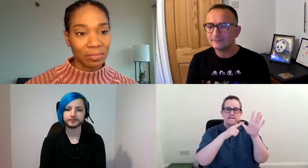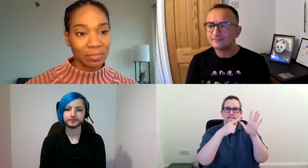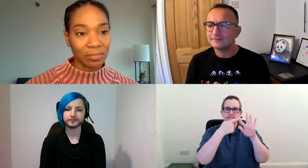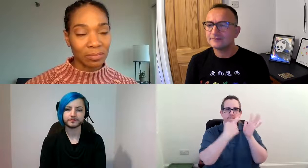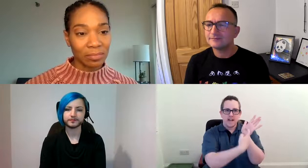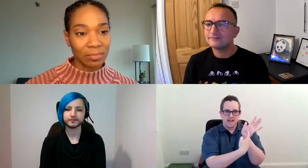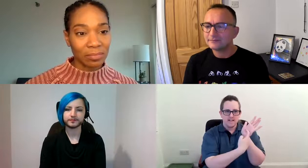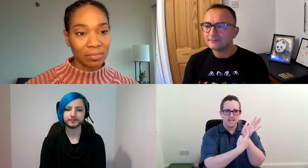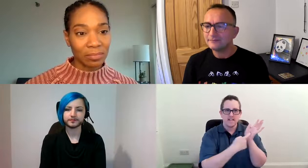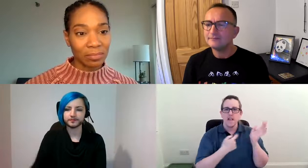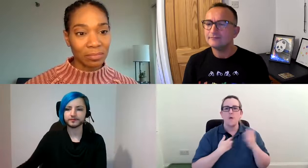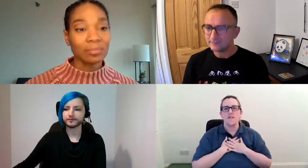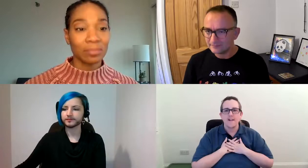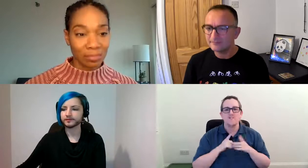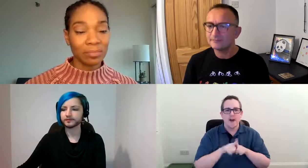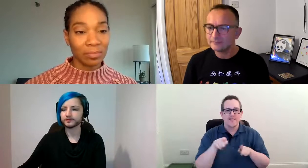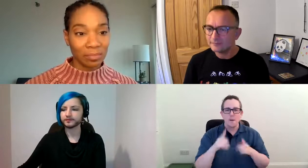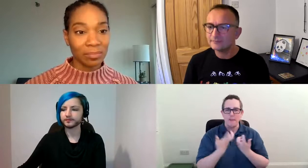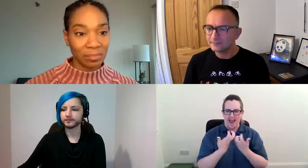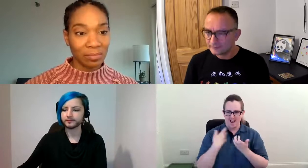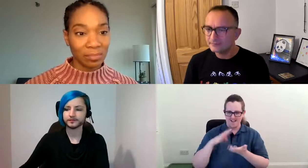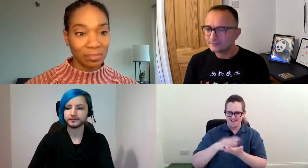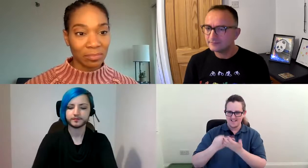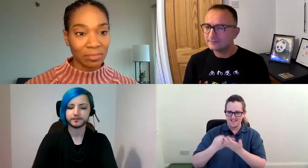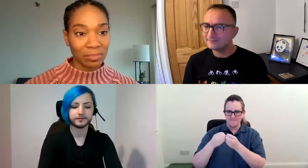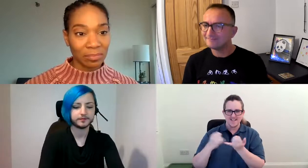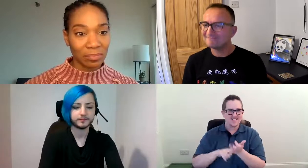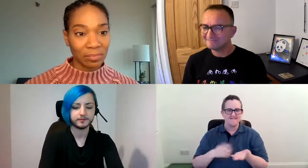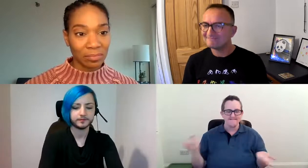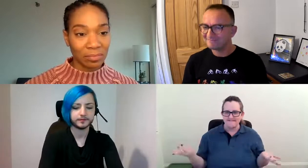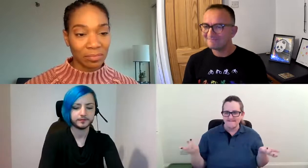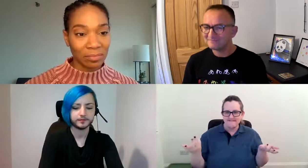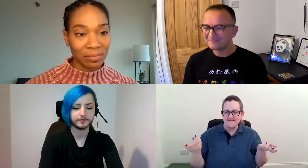To make sure that if I were using a different pronoun